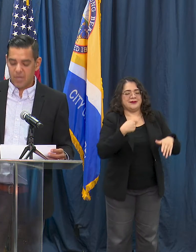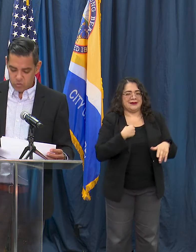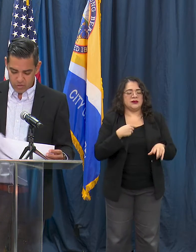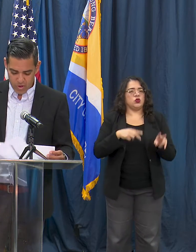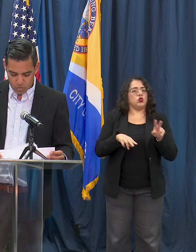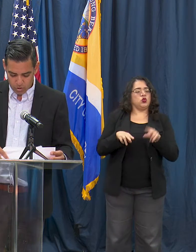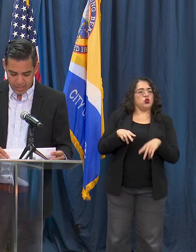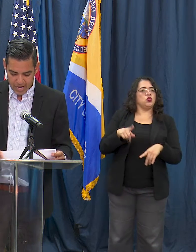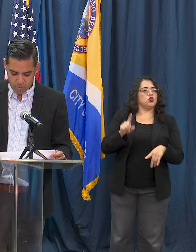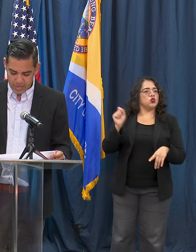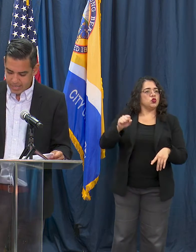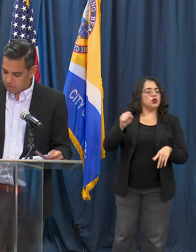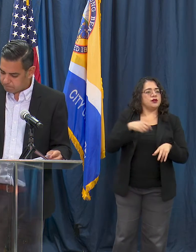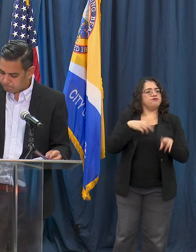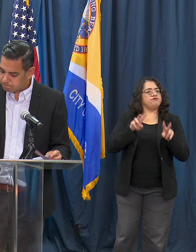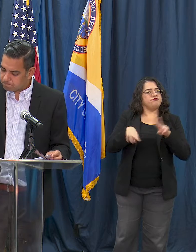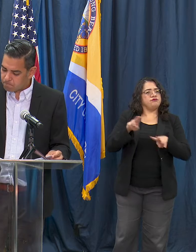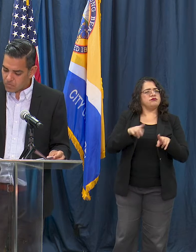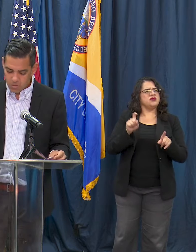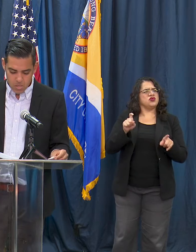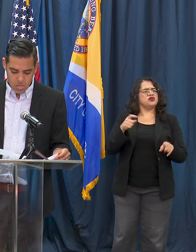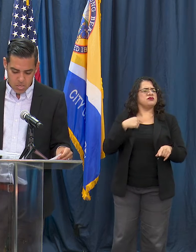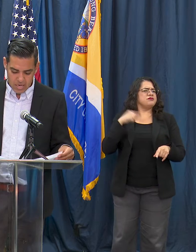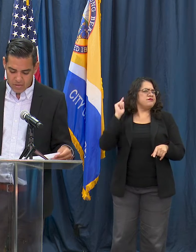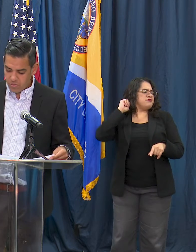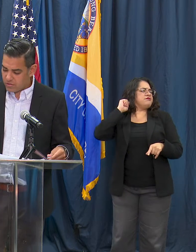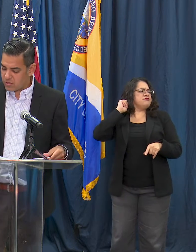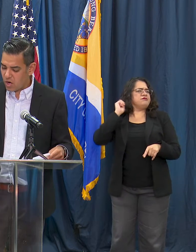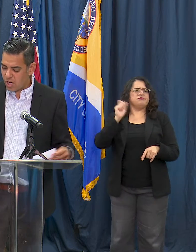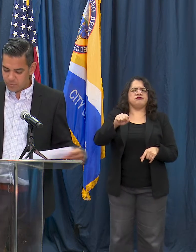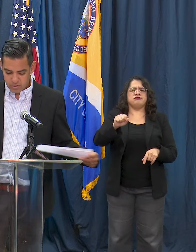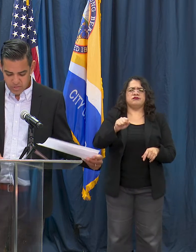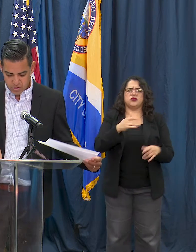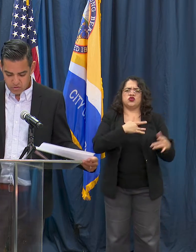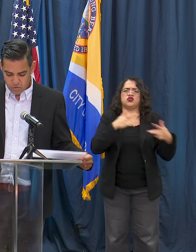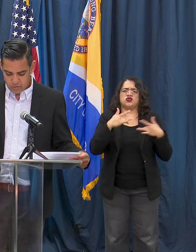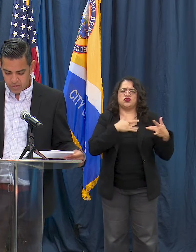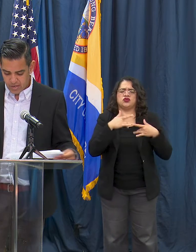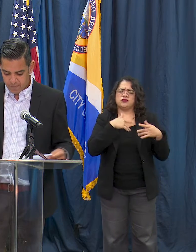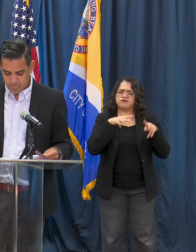metric that we're looking at right now. This is our hospitalizations over time